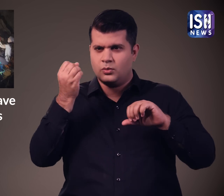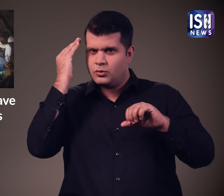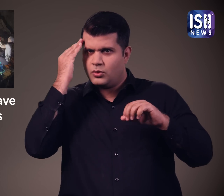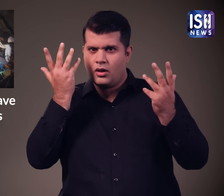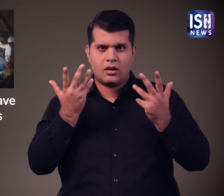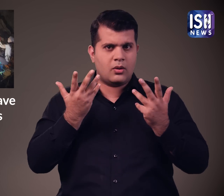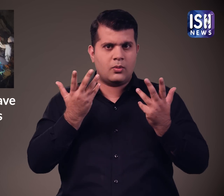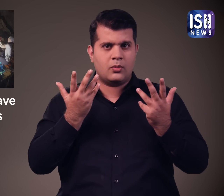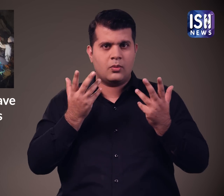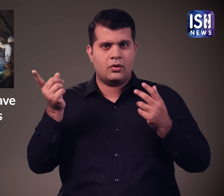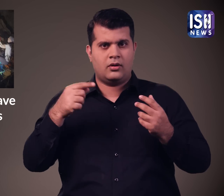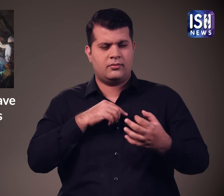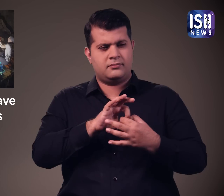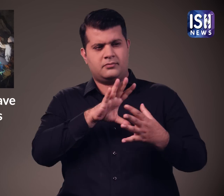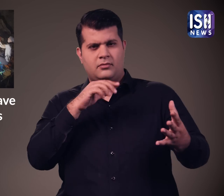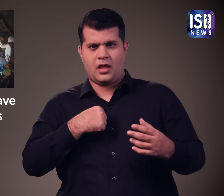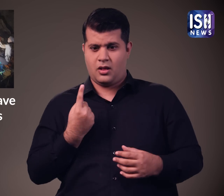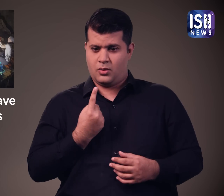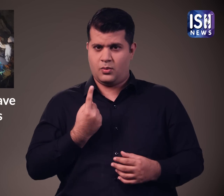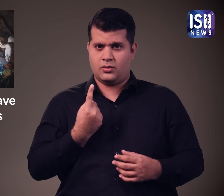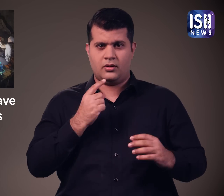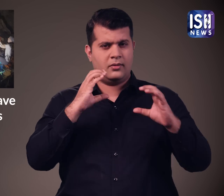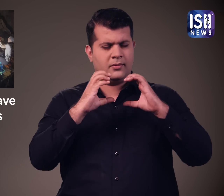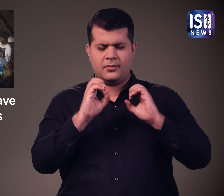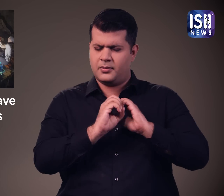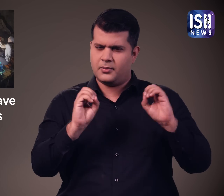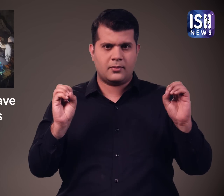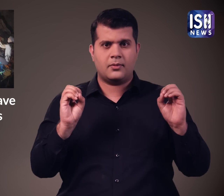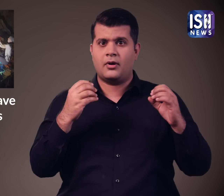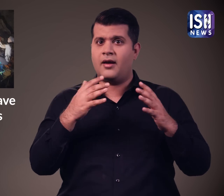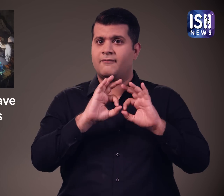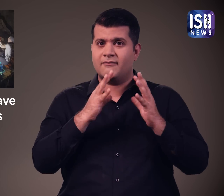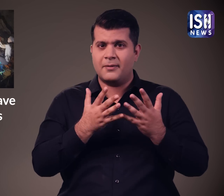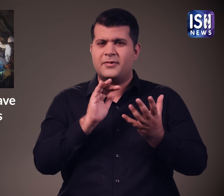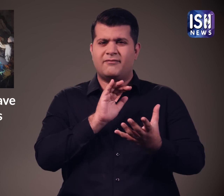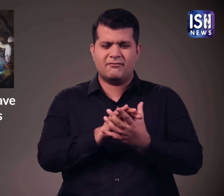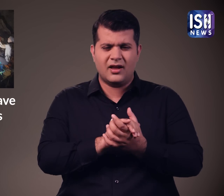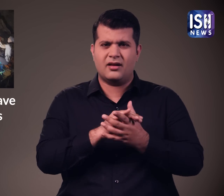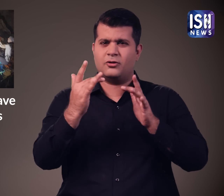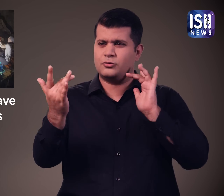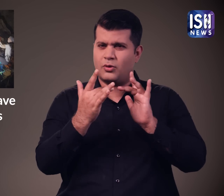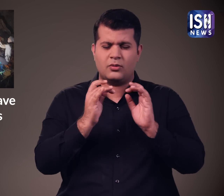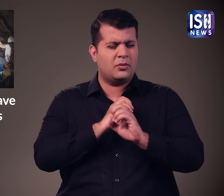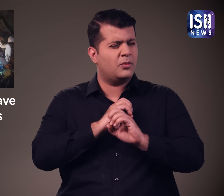She cut all contacts and did not talk to anyone. She didn't talk any of her friends or family as well.